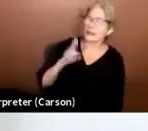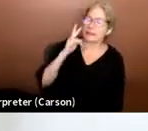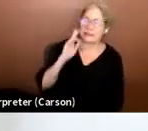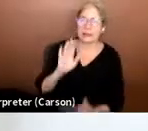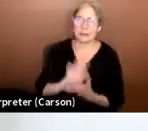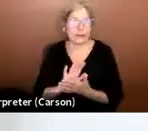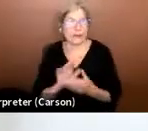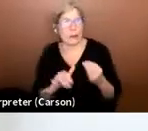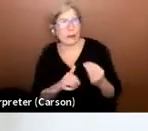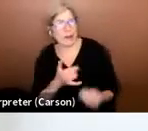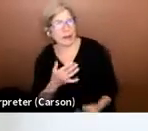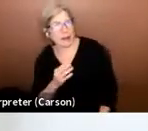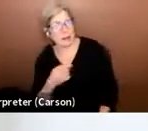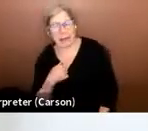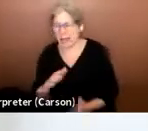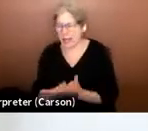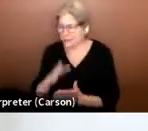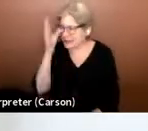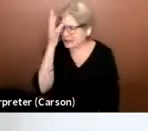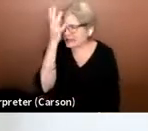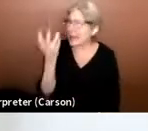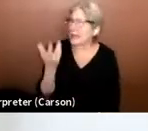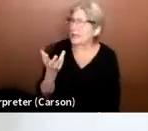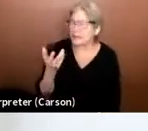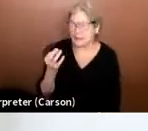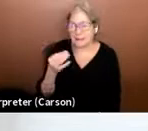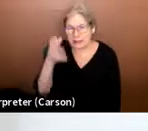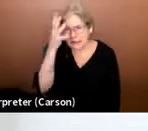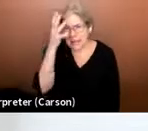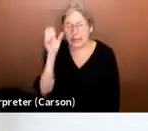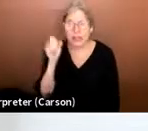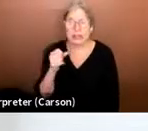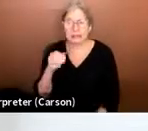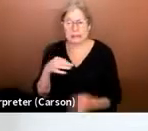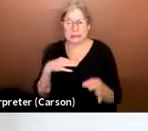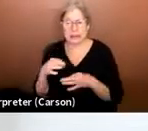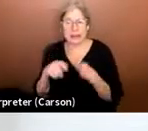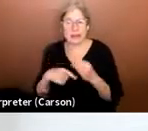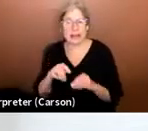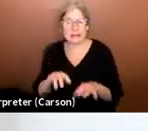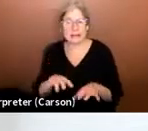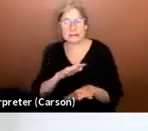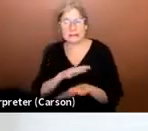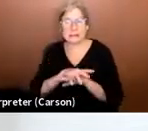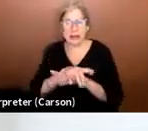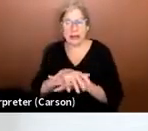movie. I asked my dad whether he could tell me about him. Dad brought home a comic